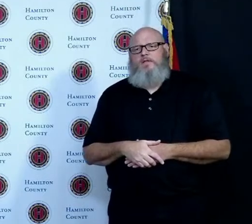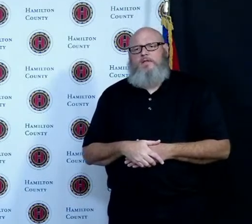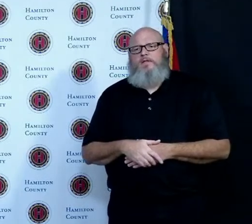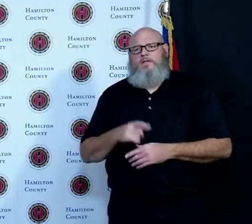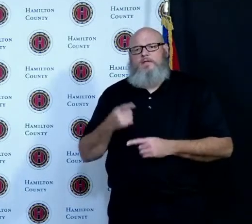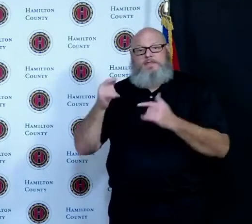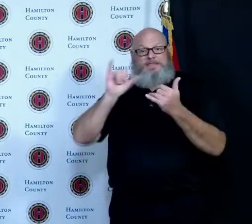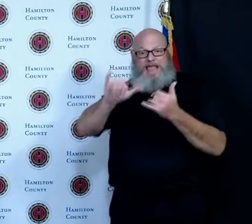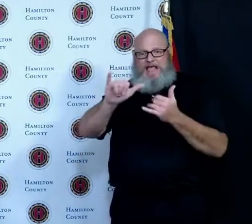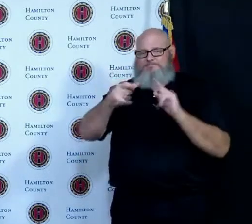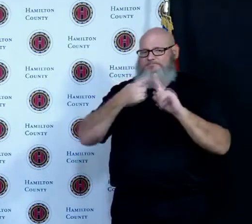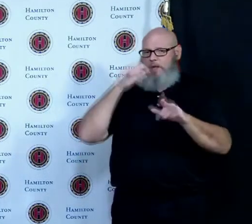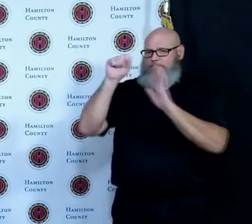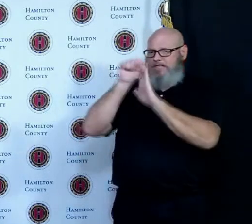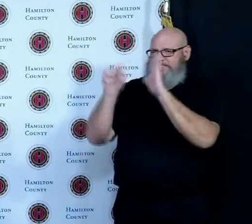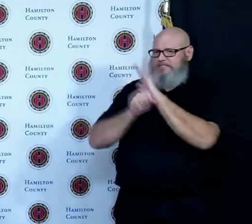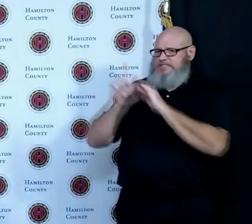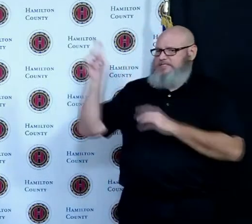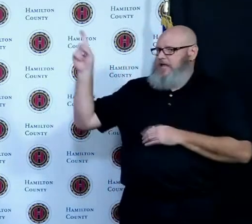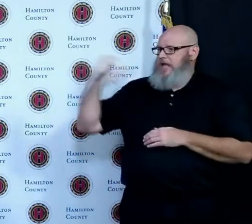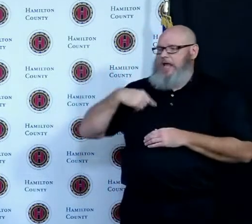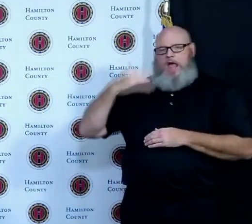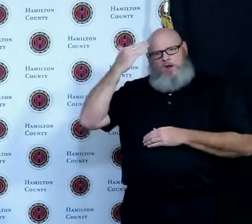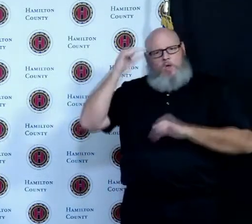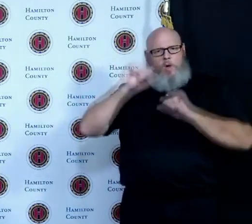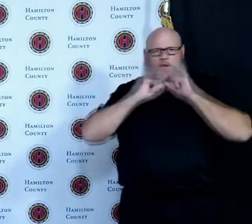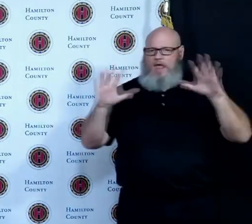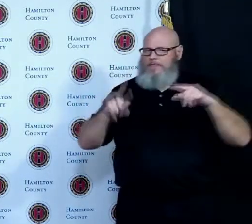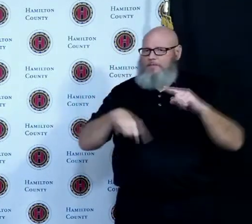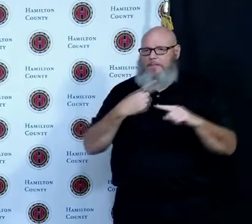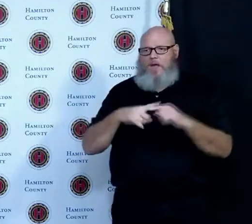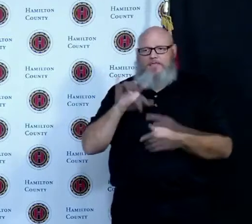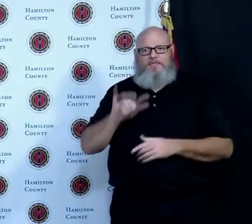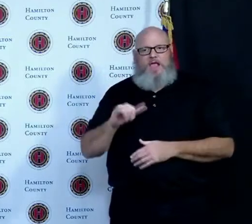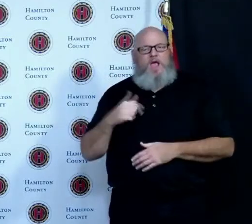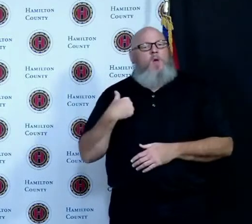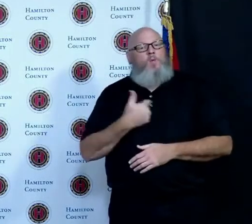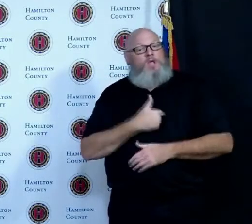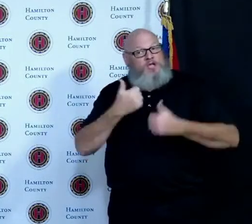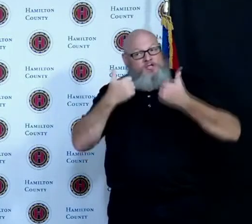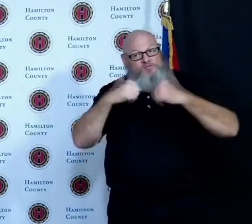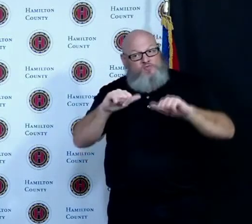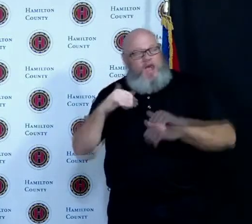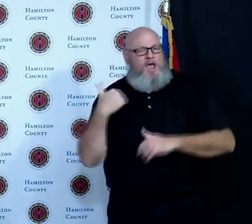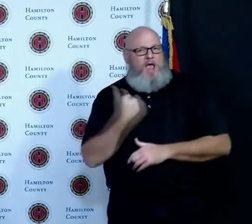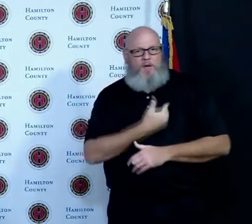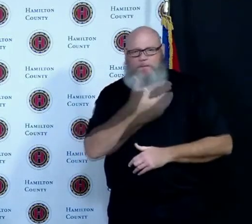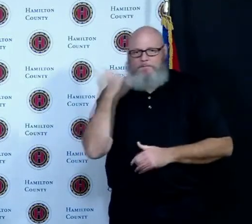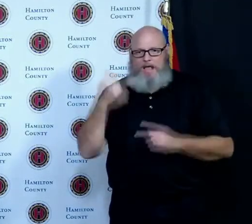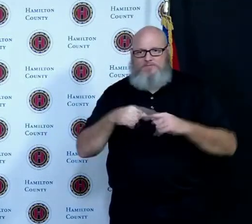everyone is truly working the best they can to get doses into people's arms thank you very much